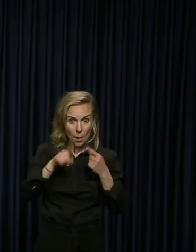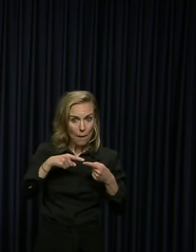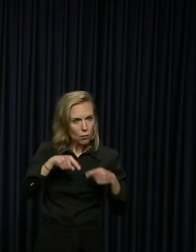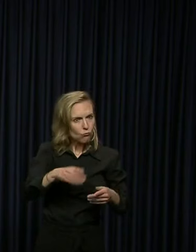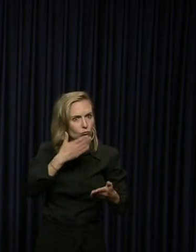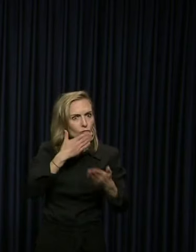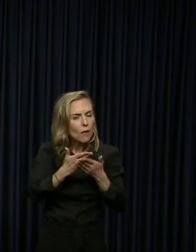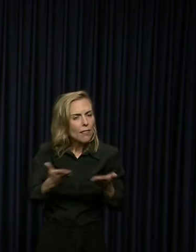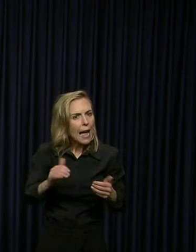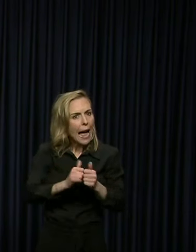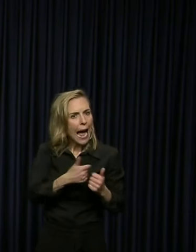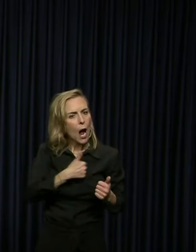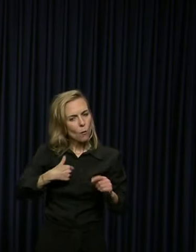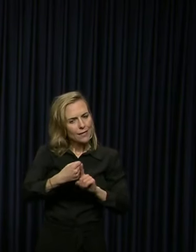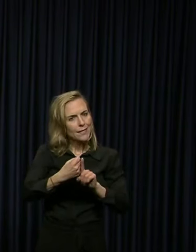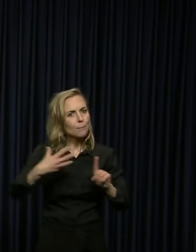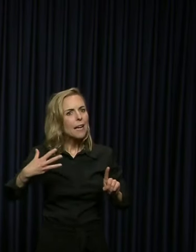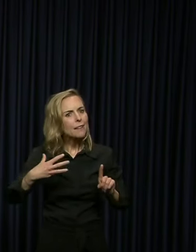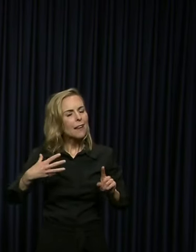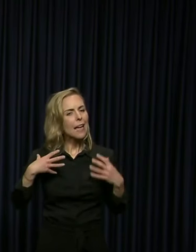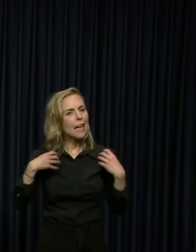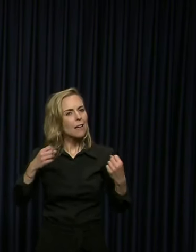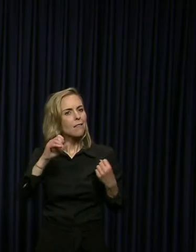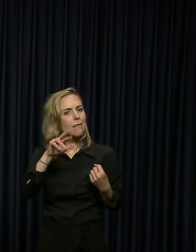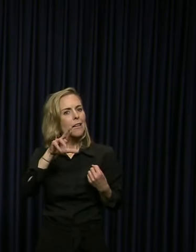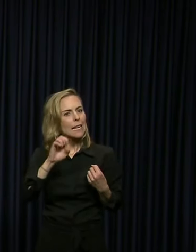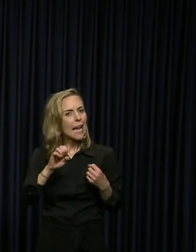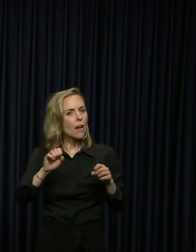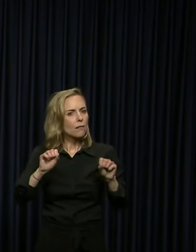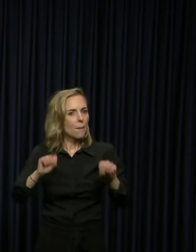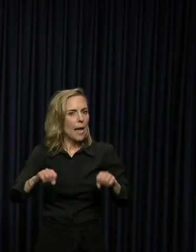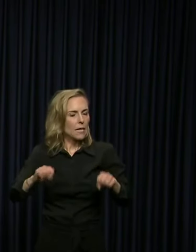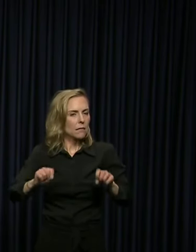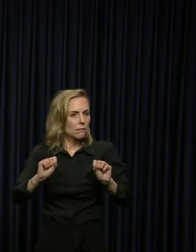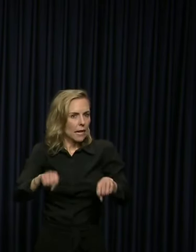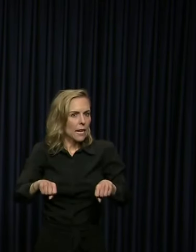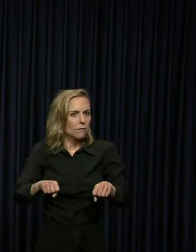AWAITING TO HEAR, SO THERE ARE MANY THINGS THEY'VE DONE WITH